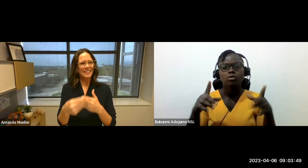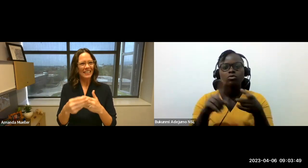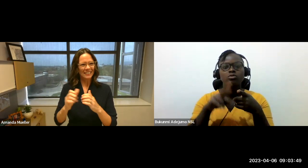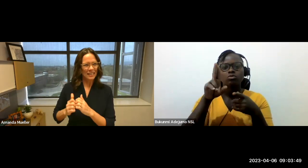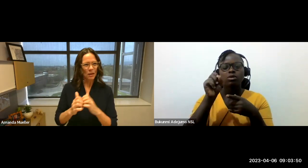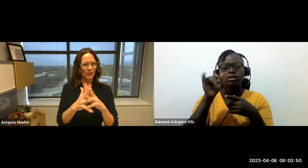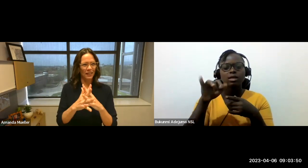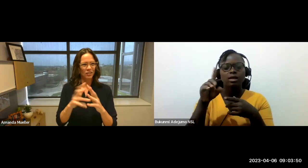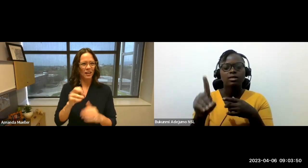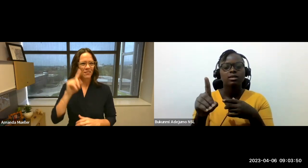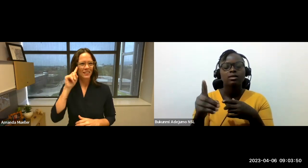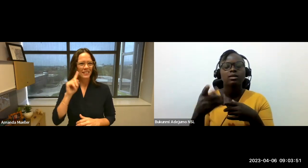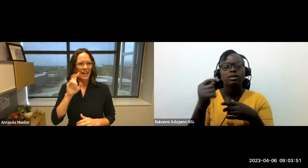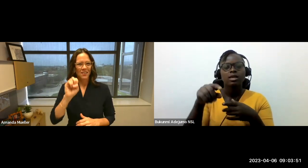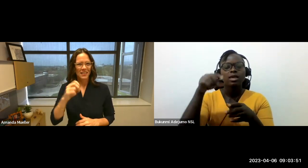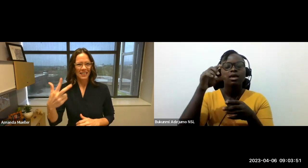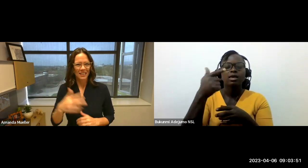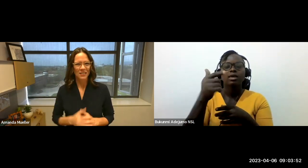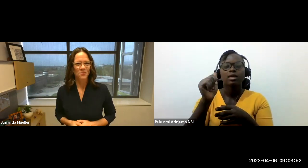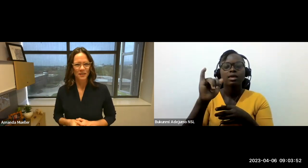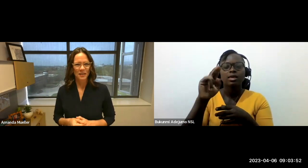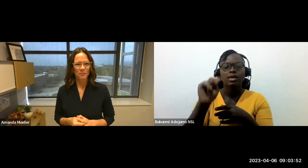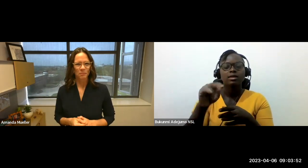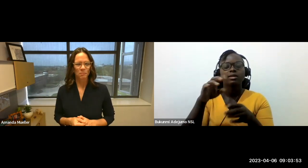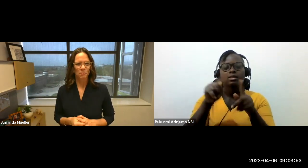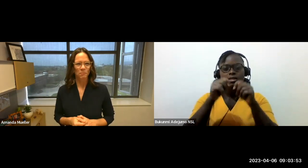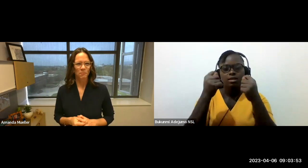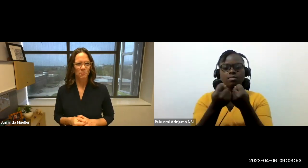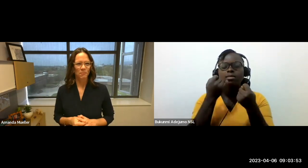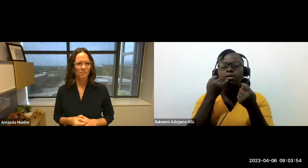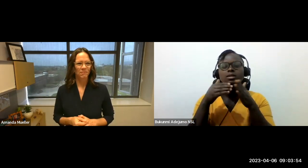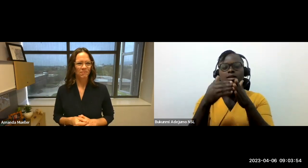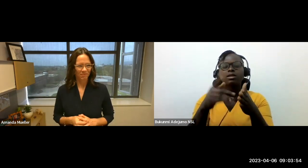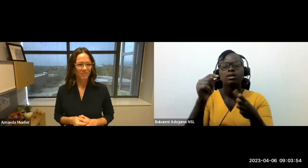the game team is leading the implementation or the deaf E 3